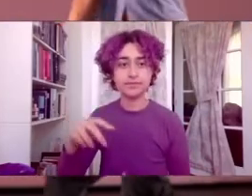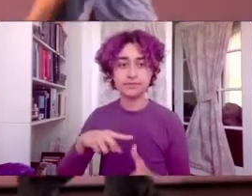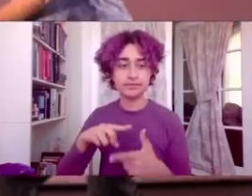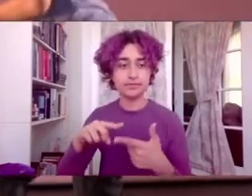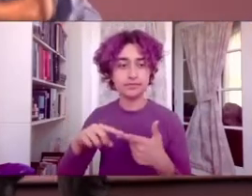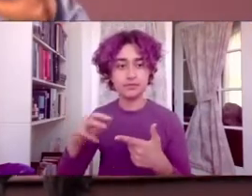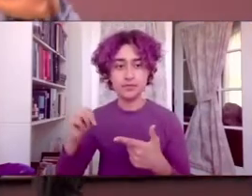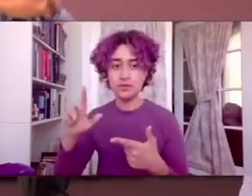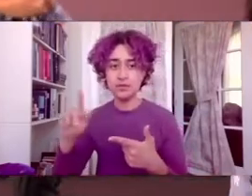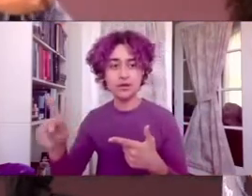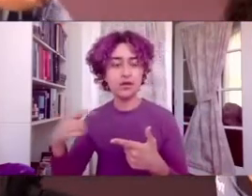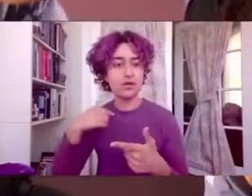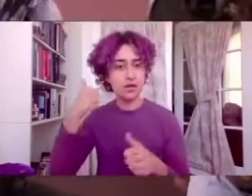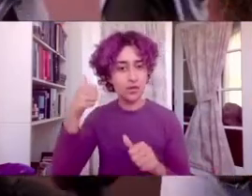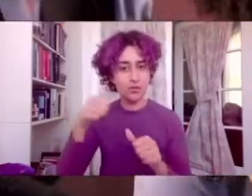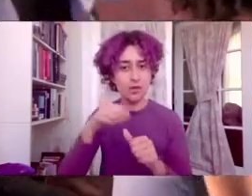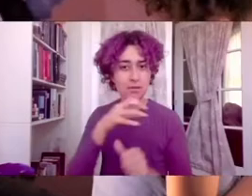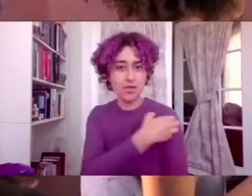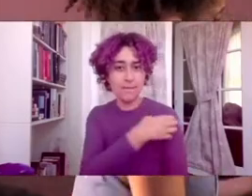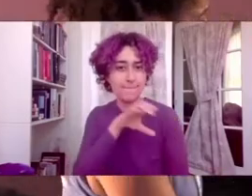They remember the power of the voice.